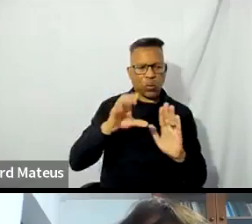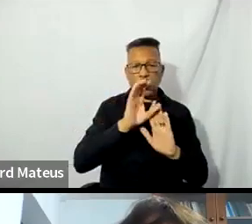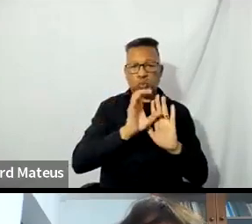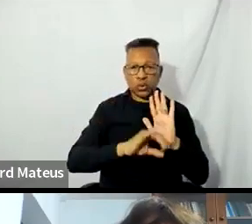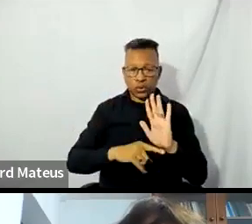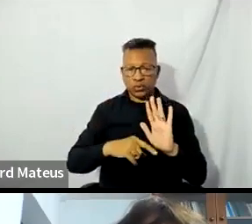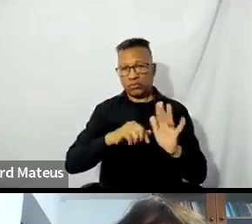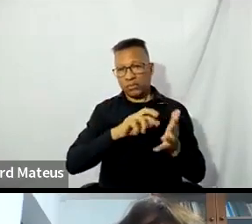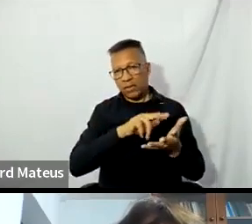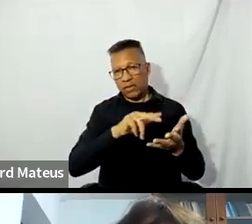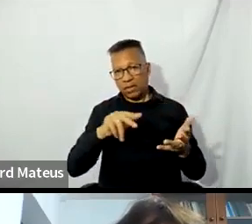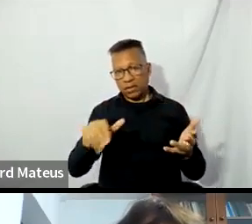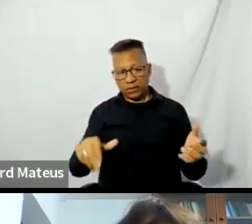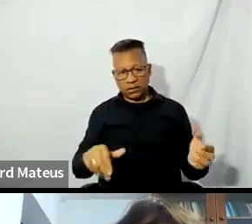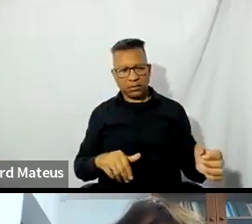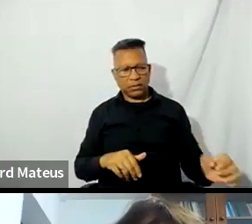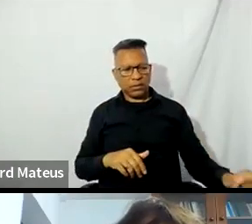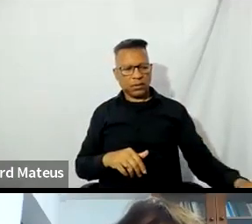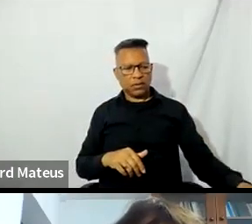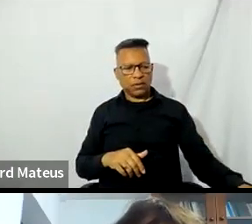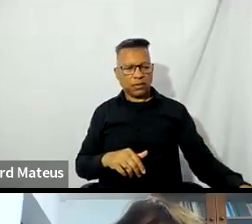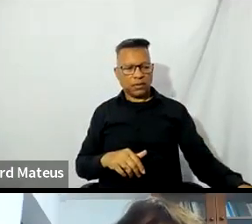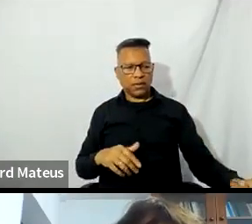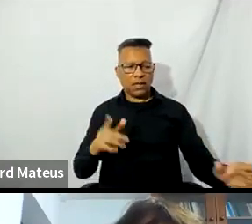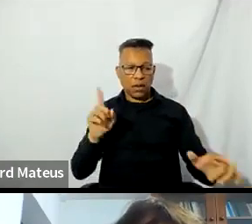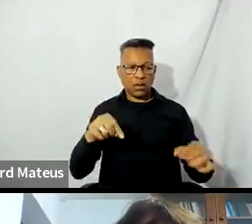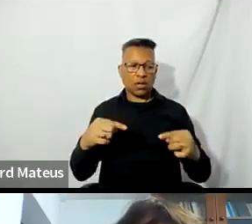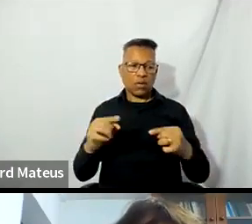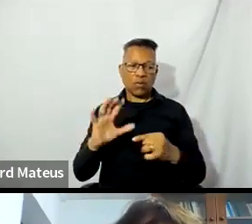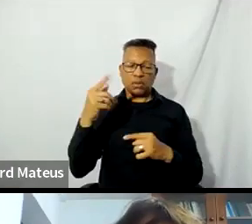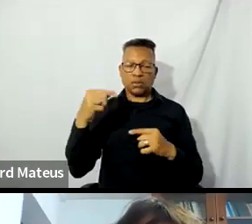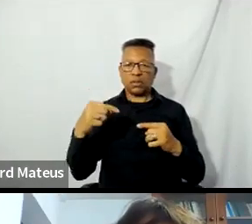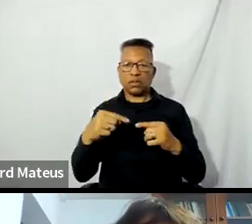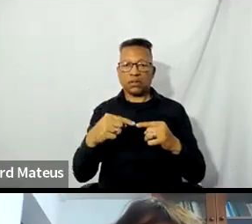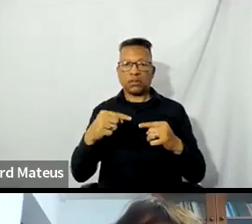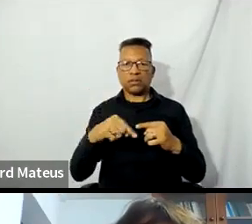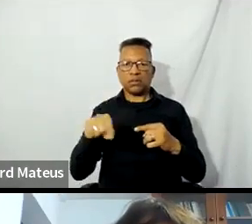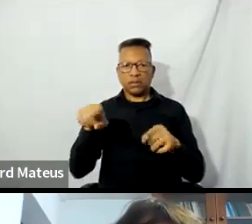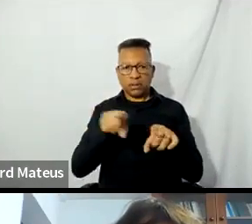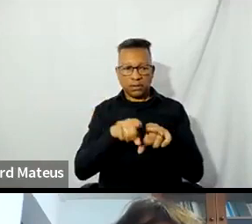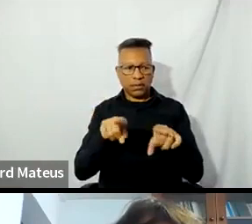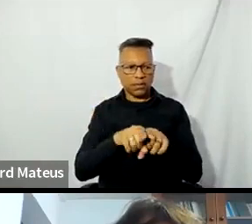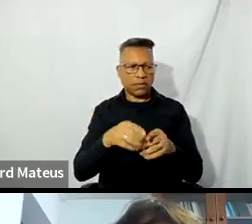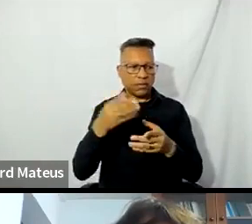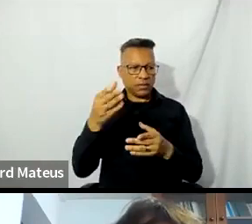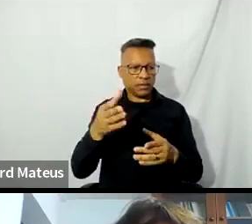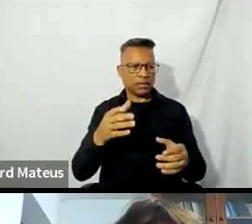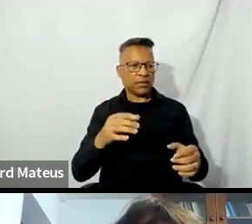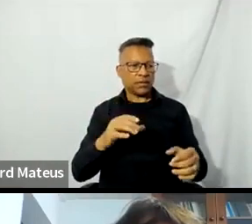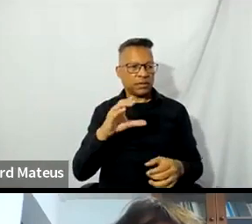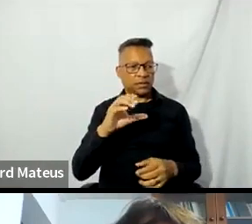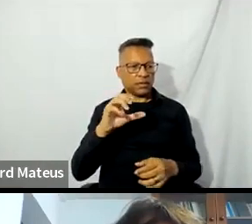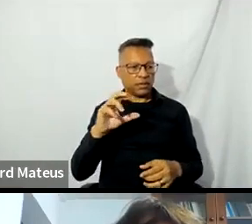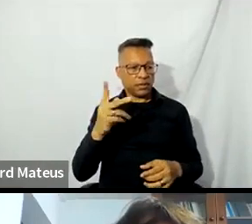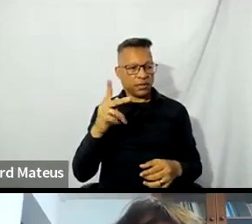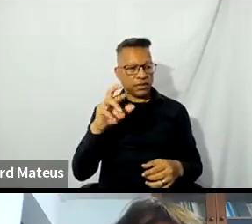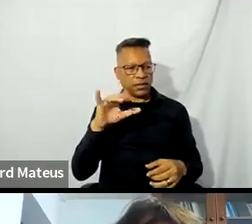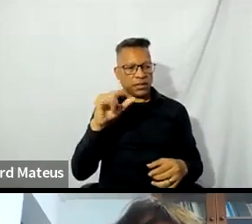curriculum so which I think it's pretty pretty much what now is happening with you with you there with you there chris in here